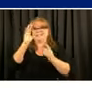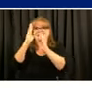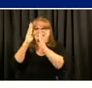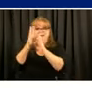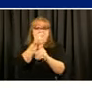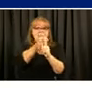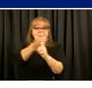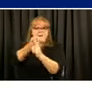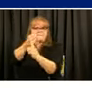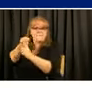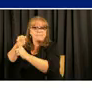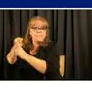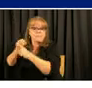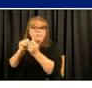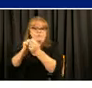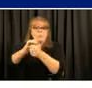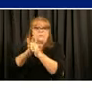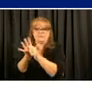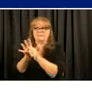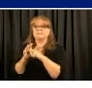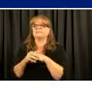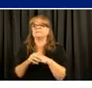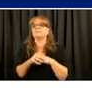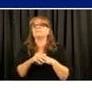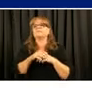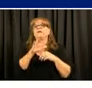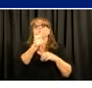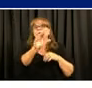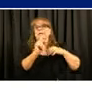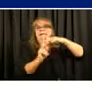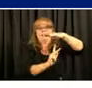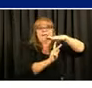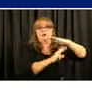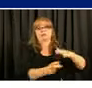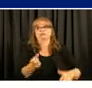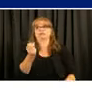to 17 year olds so our school age kids and so at this point that's reassuring in the state